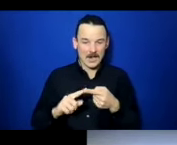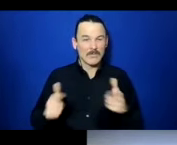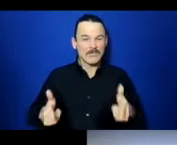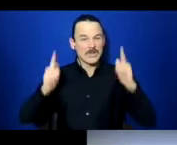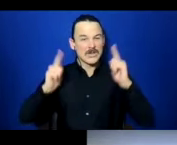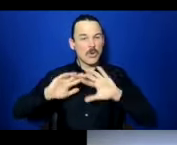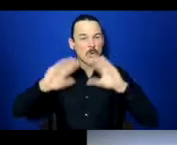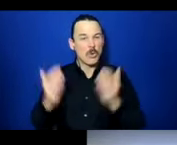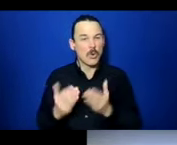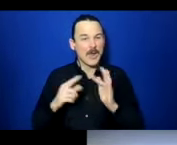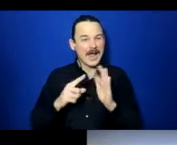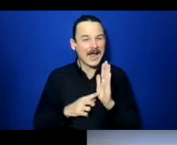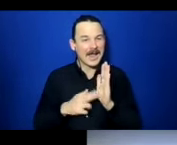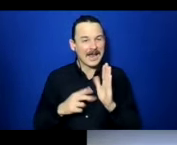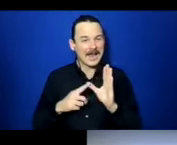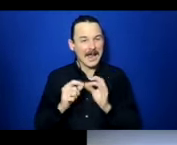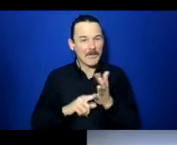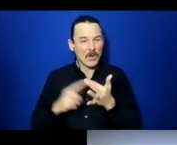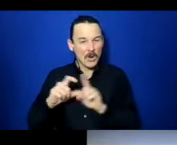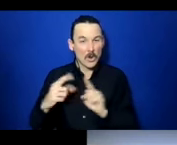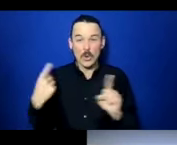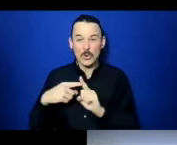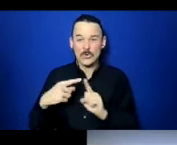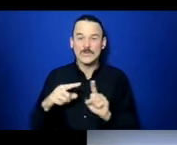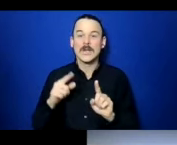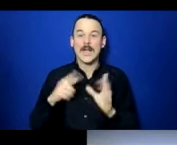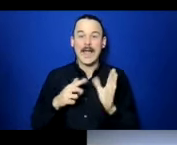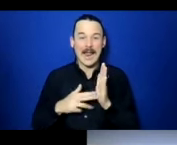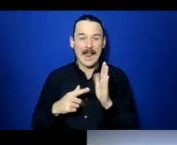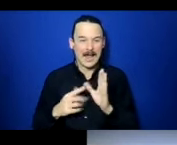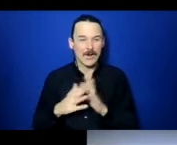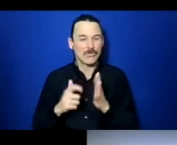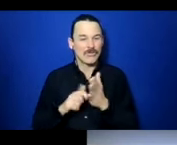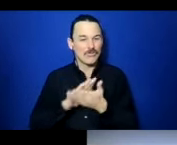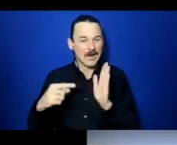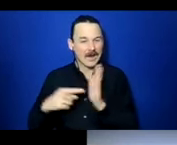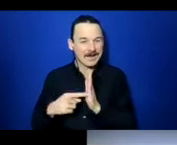and Dr Anna Wright, CEO and Co-founder of BindiMaps calling from Sydney, Australia.